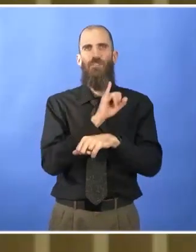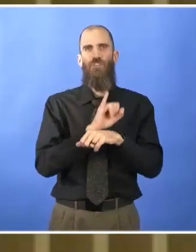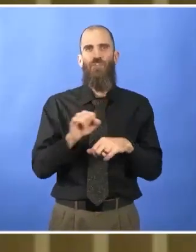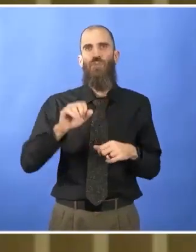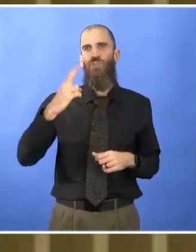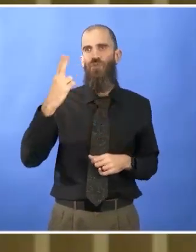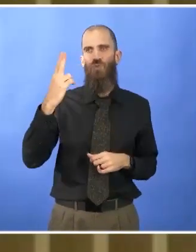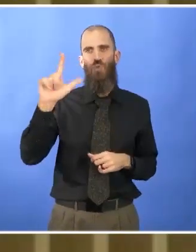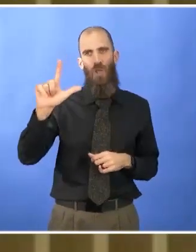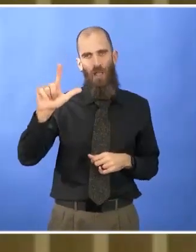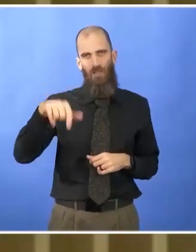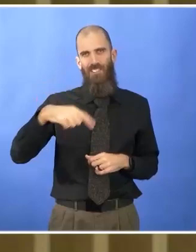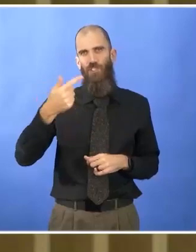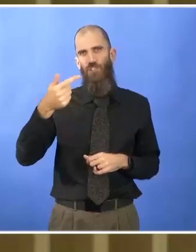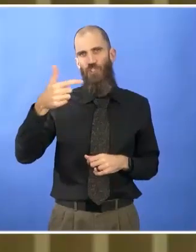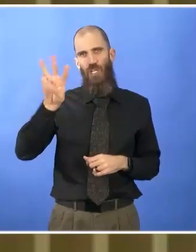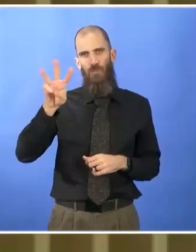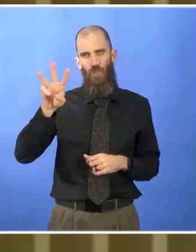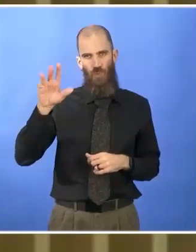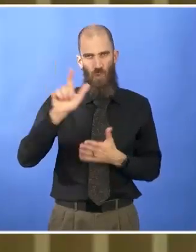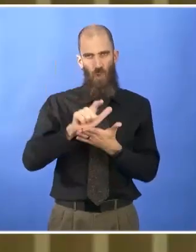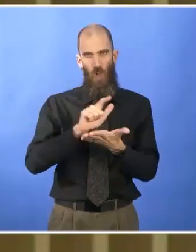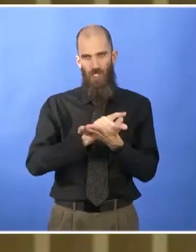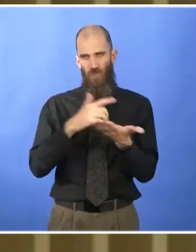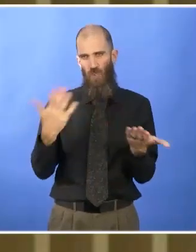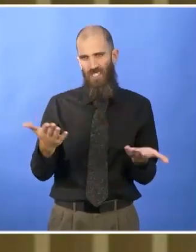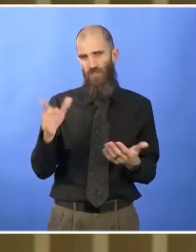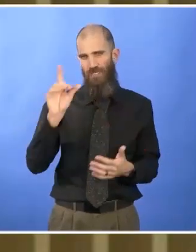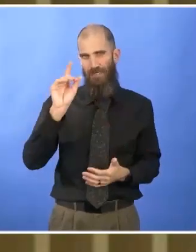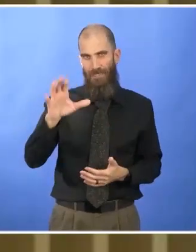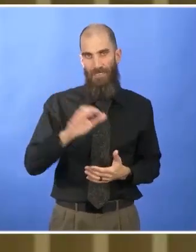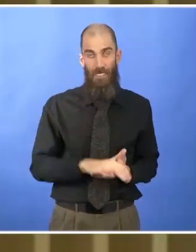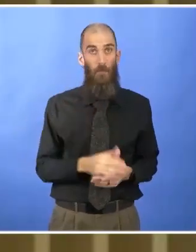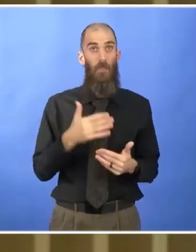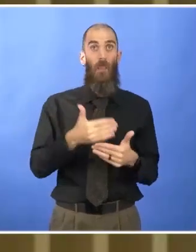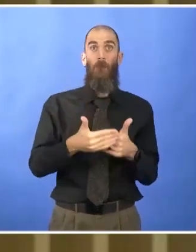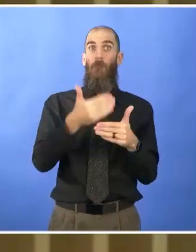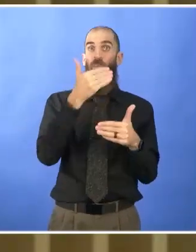HE IS CURRENTLY A TO L AT LAW SCHOOL HERE IN D.C.